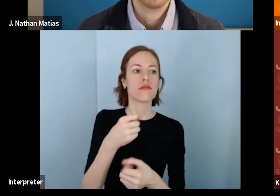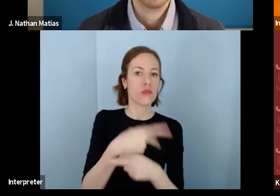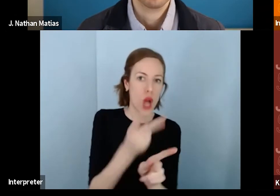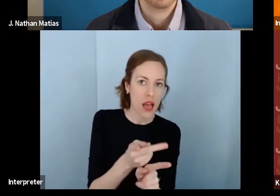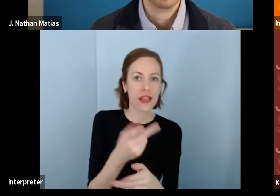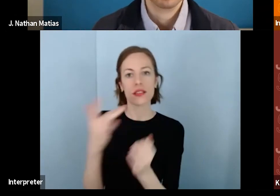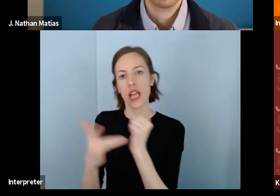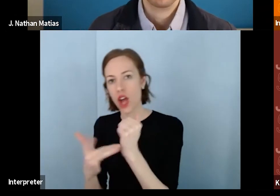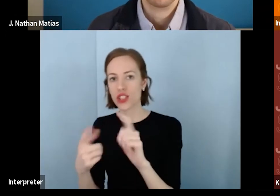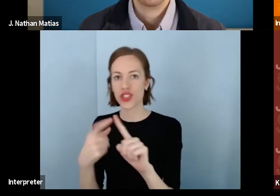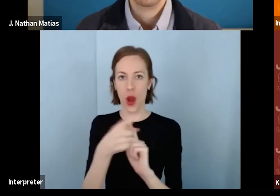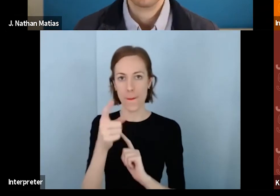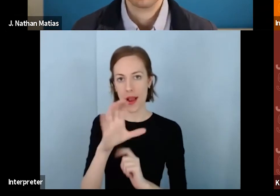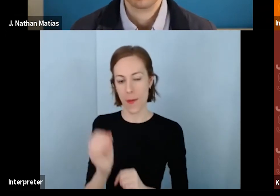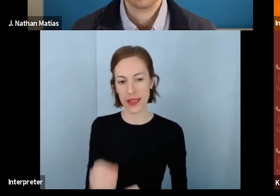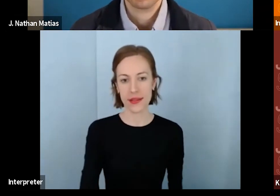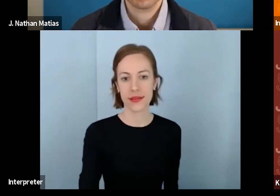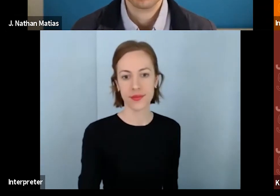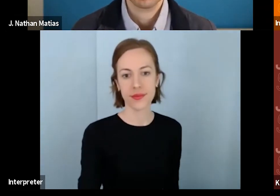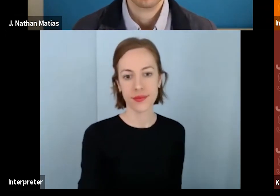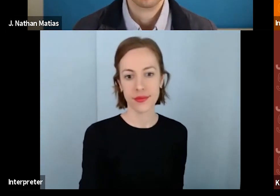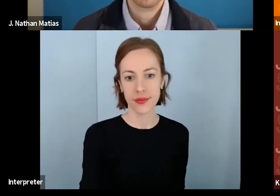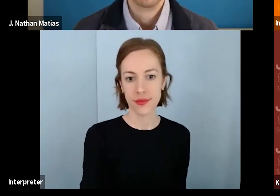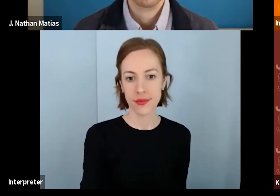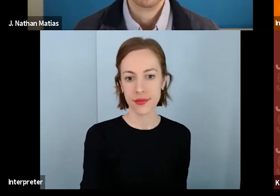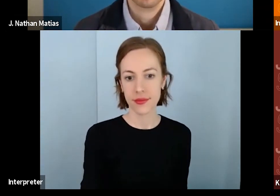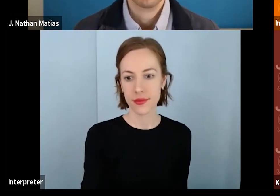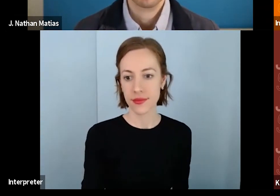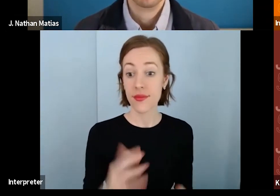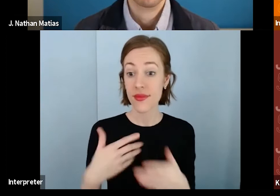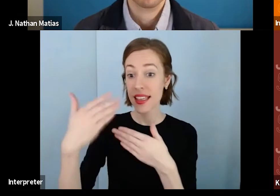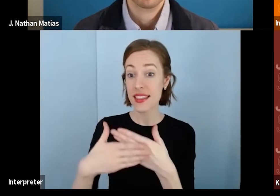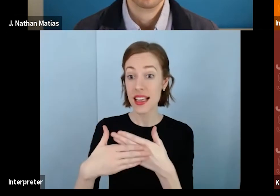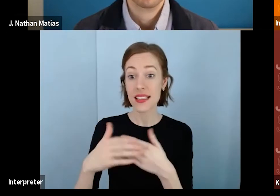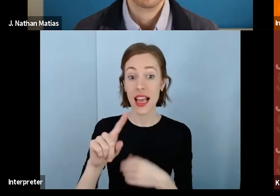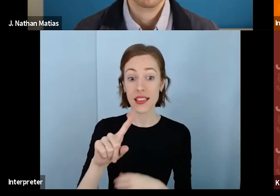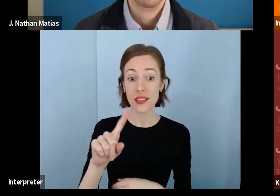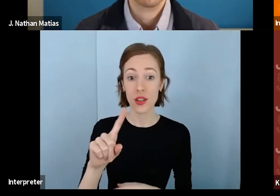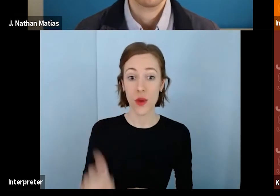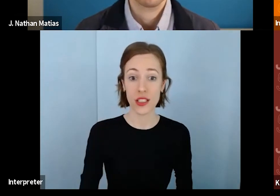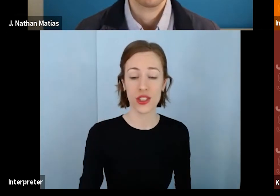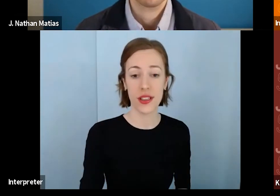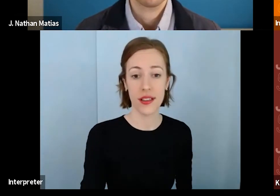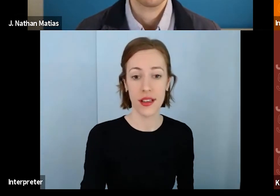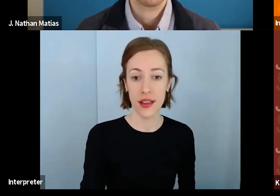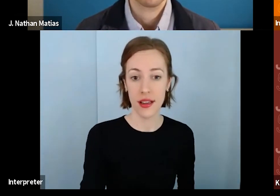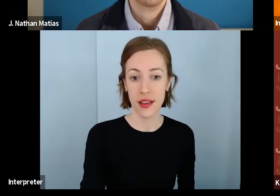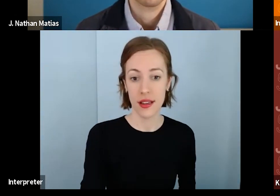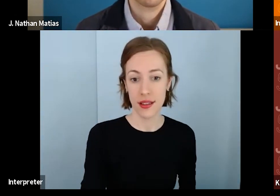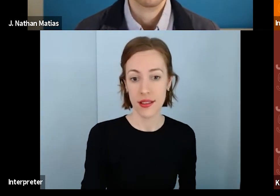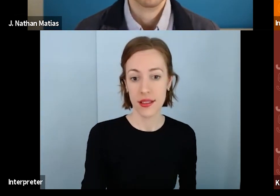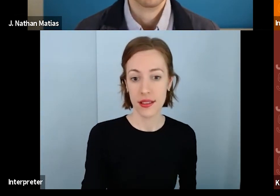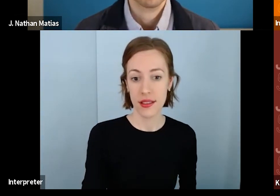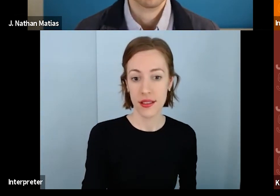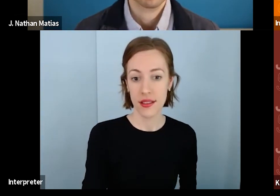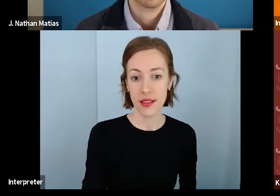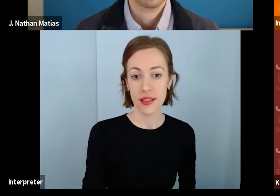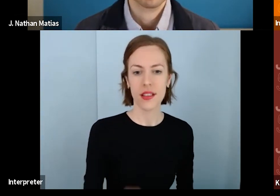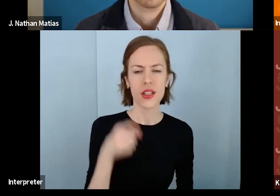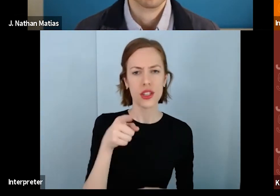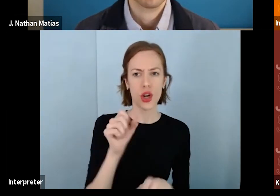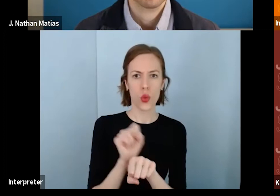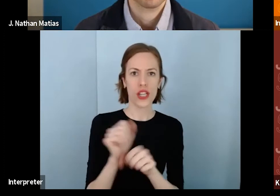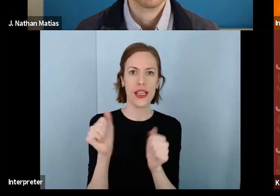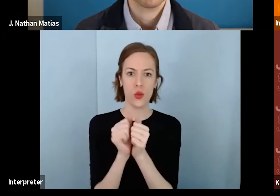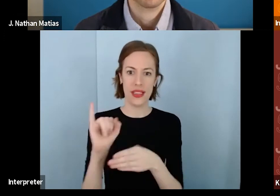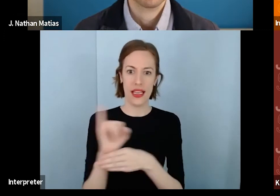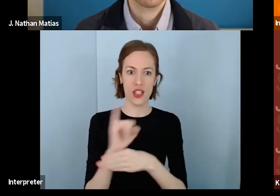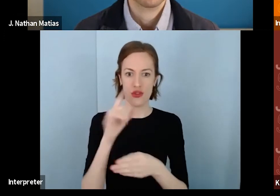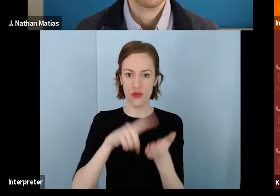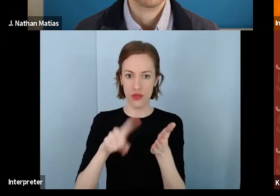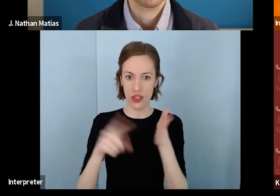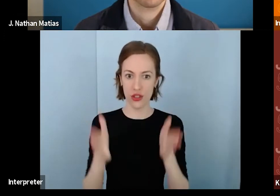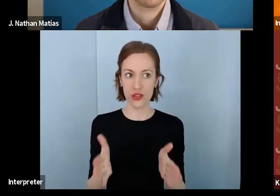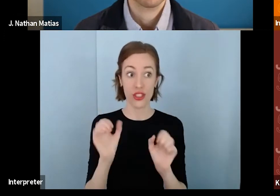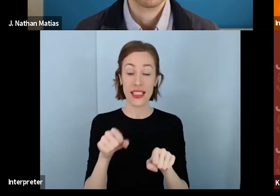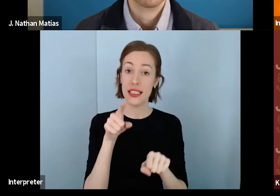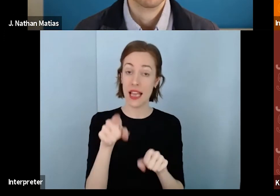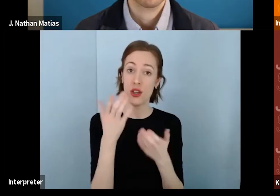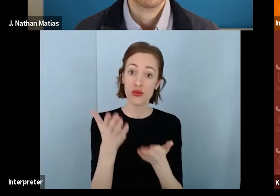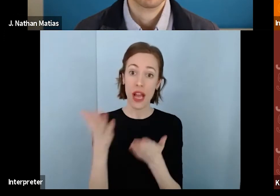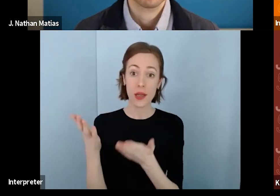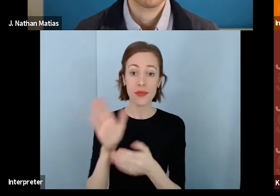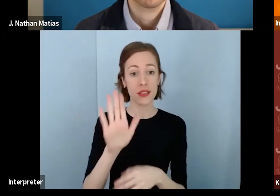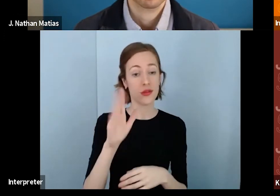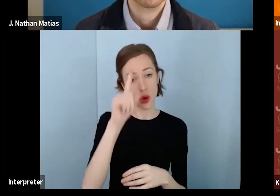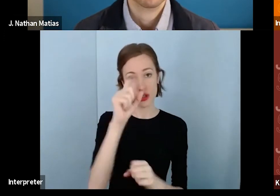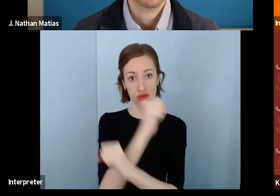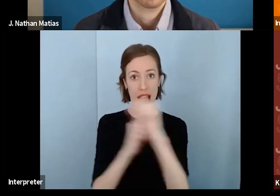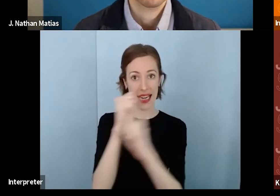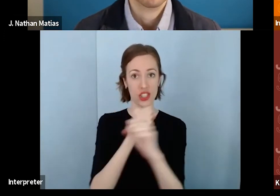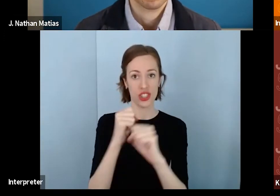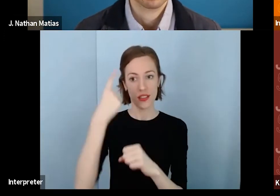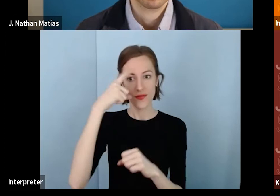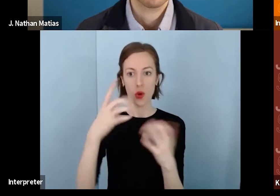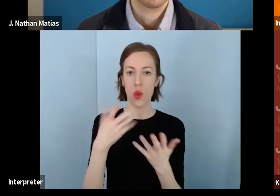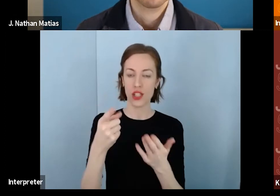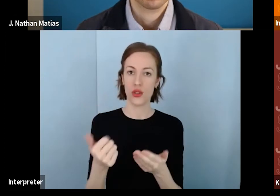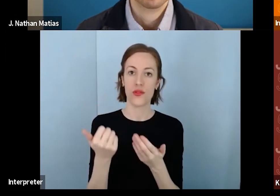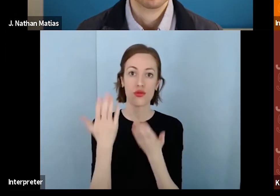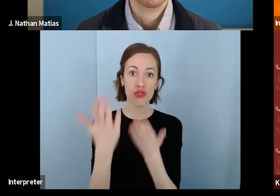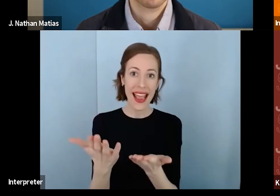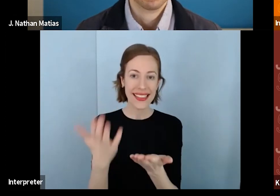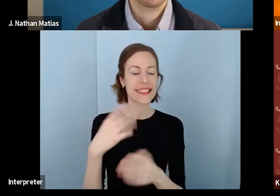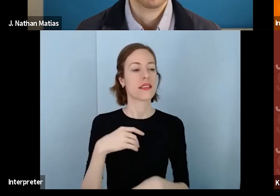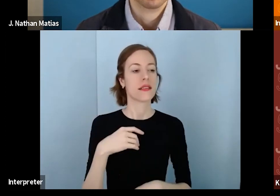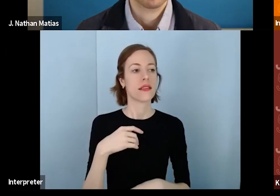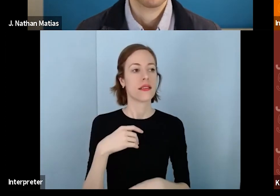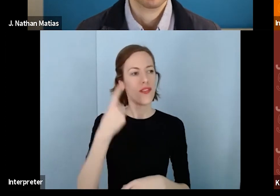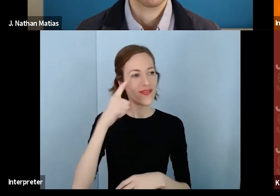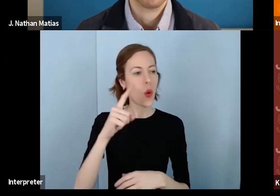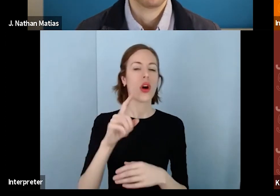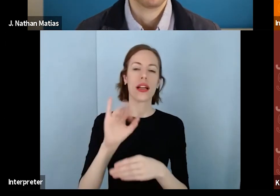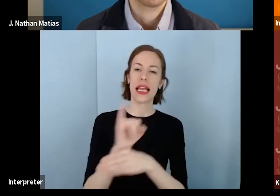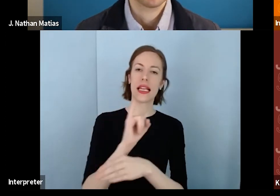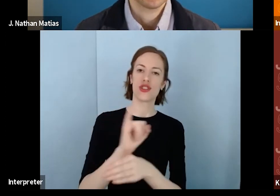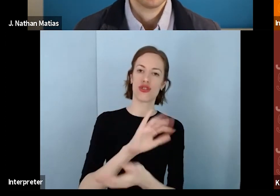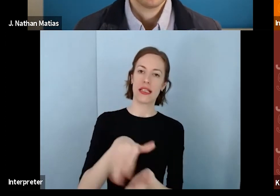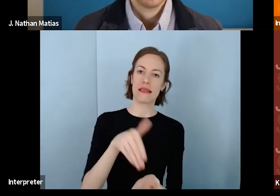Our next question is from Amanda Kraus who asks, since you're working with industry researchers. Can you recommend strategies for bringing in the questions you've raised and information you've mentioned into an industry centric workflow.